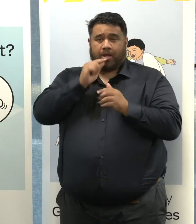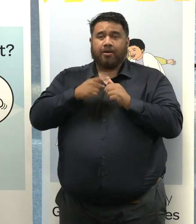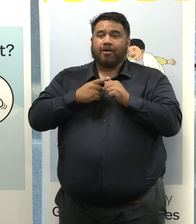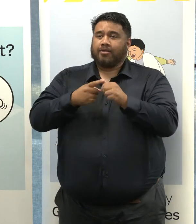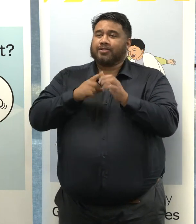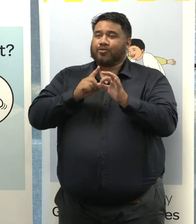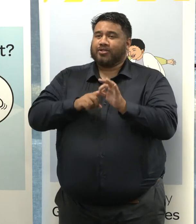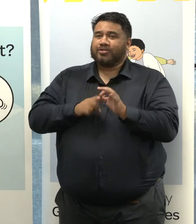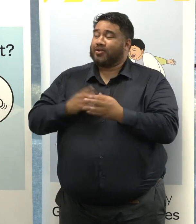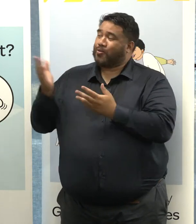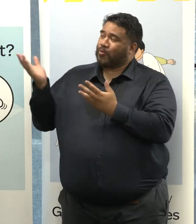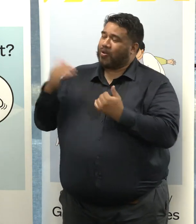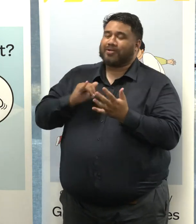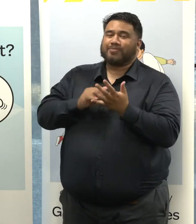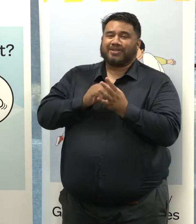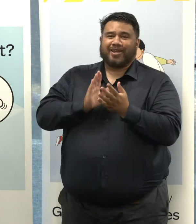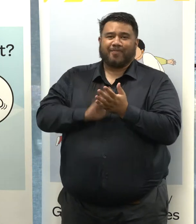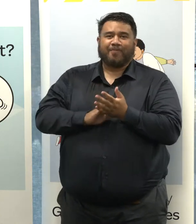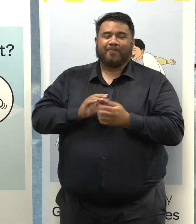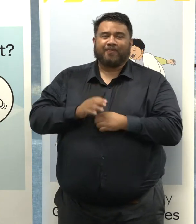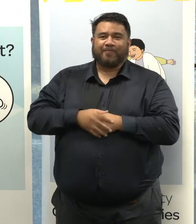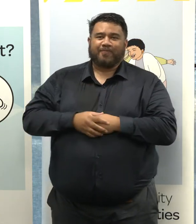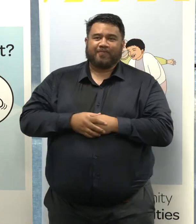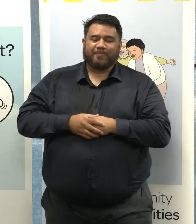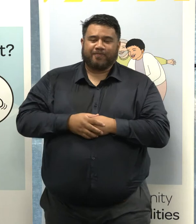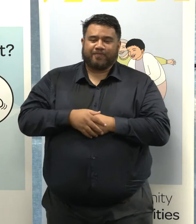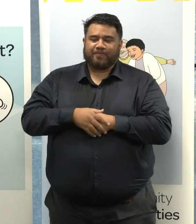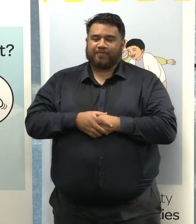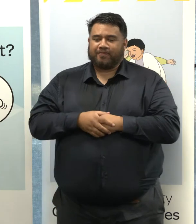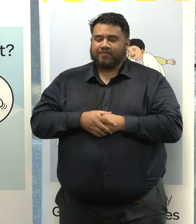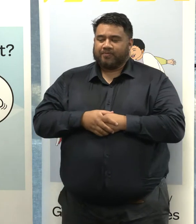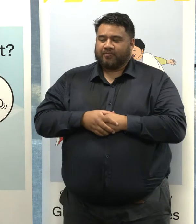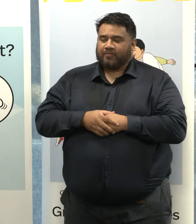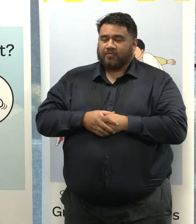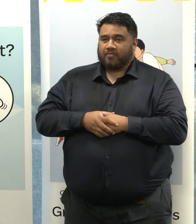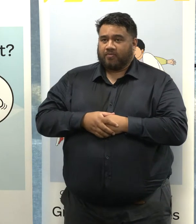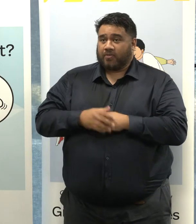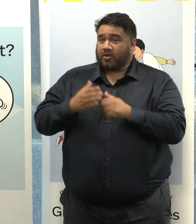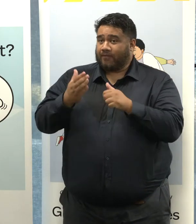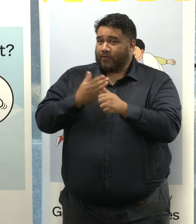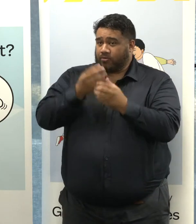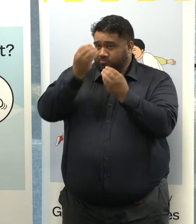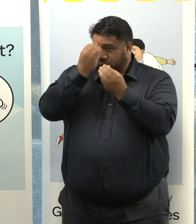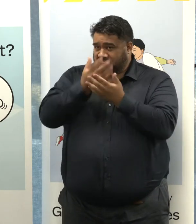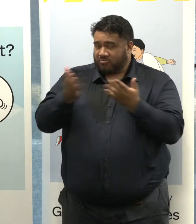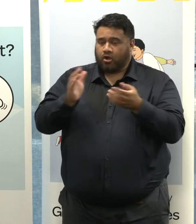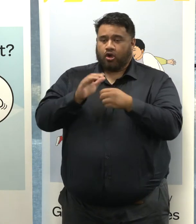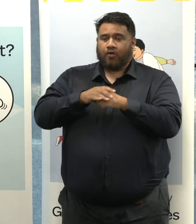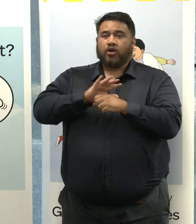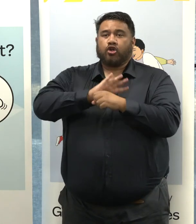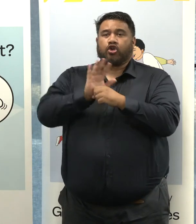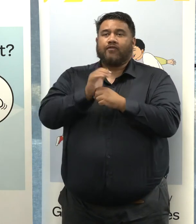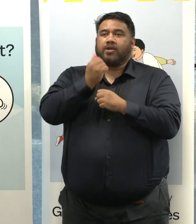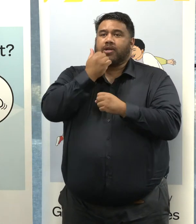update on what she and her colleagues are seeing in general practice primary care at the moment and we will be available to take questions.